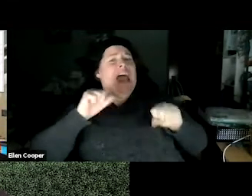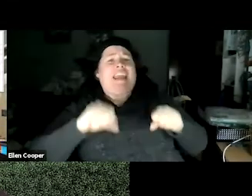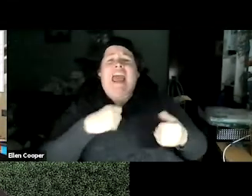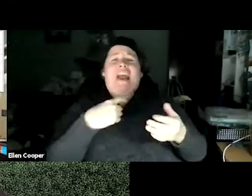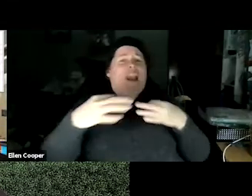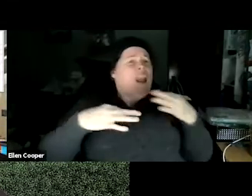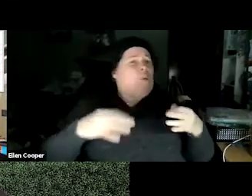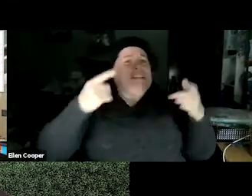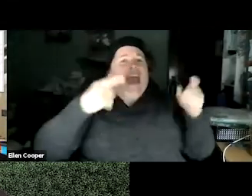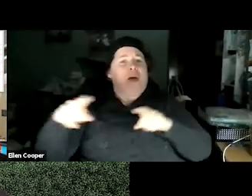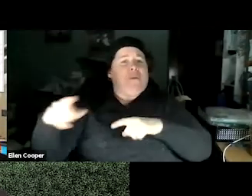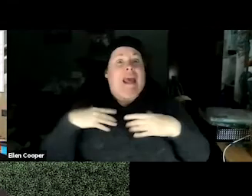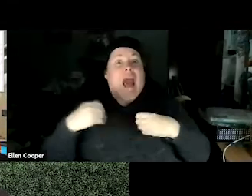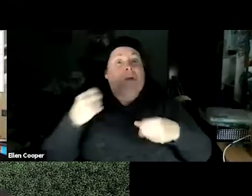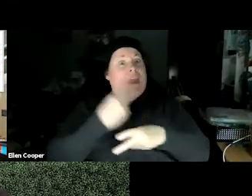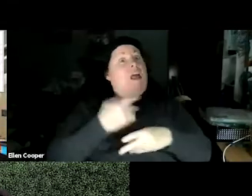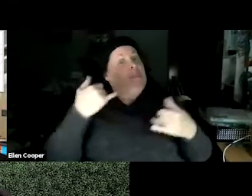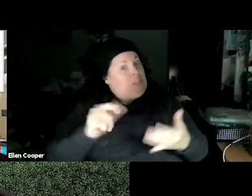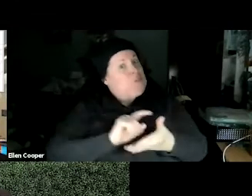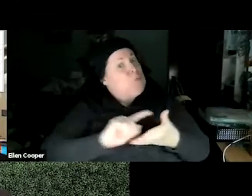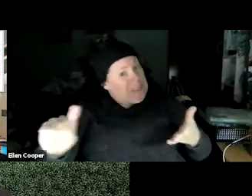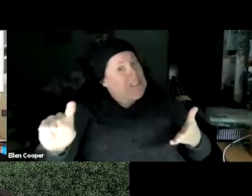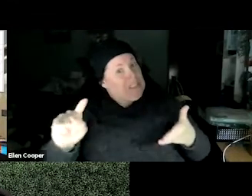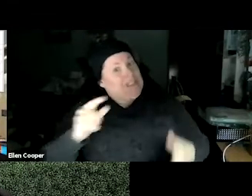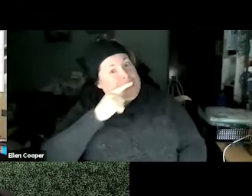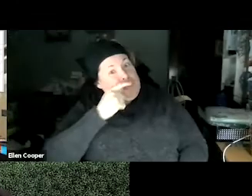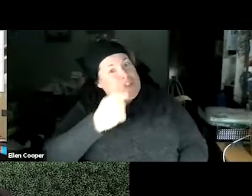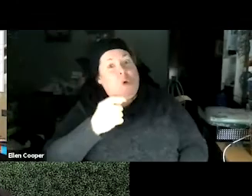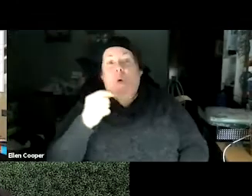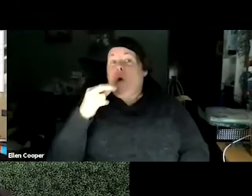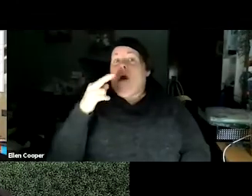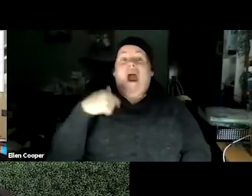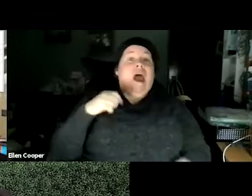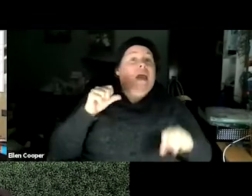right now which this week is pretty interesting. Our I could talk a little bit about you know